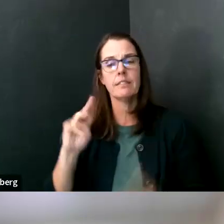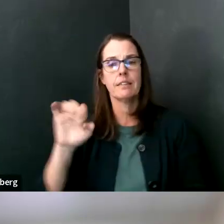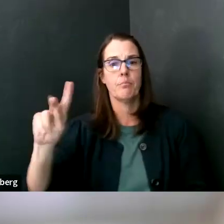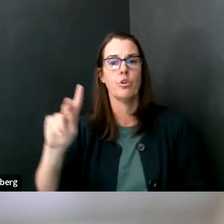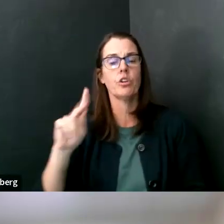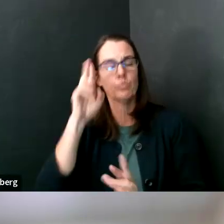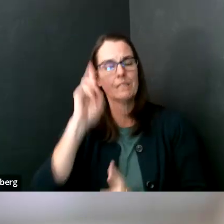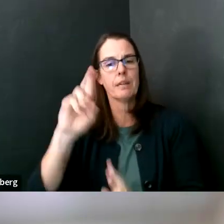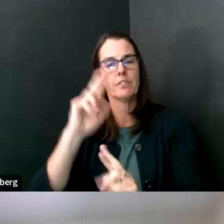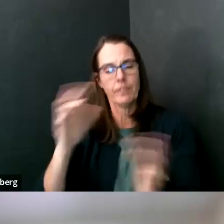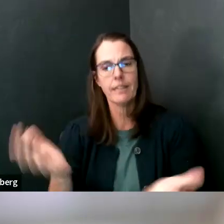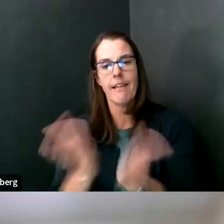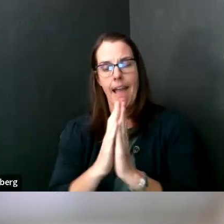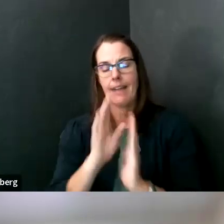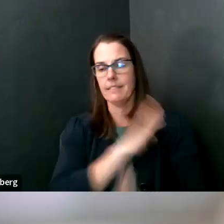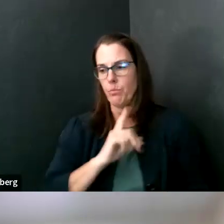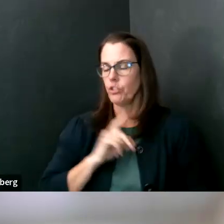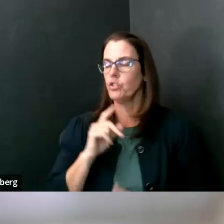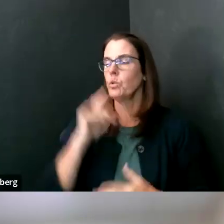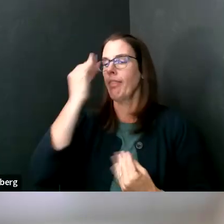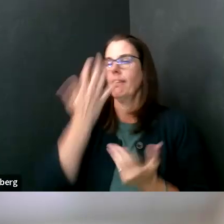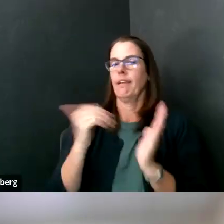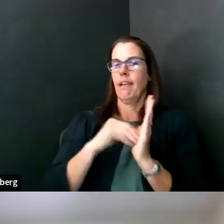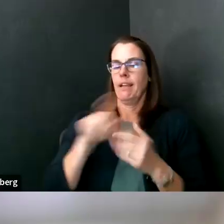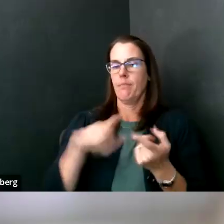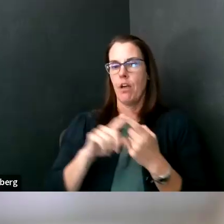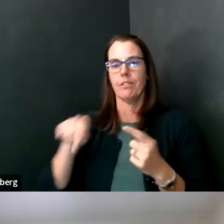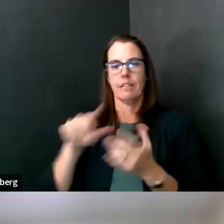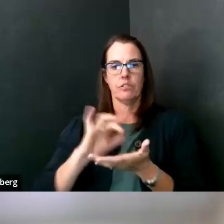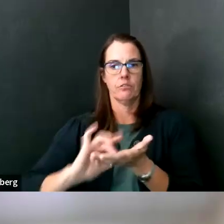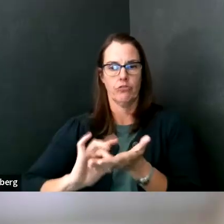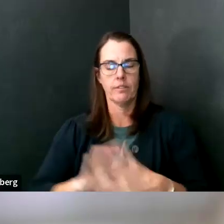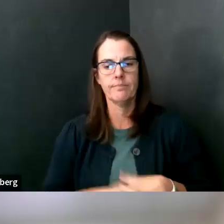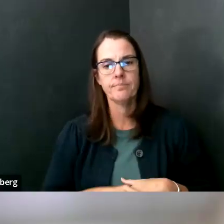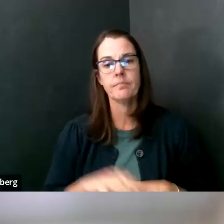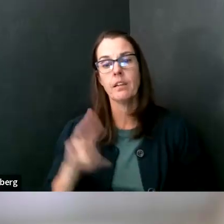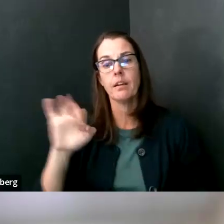reconsider and withdraw the selection of Keytruda for affordability review. Merck stands behind the